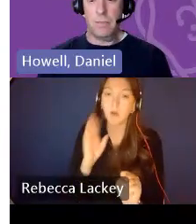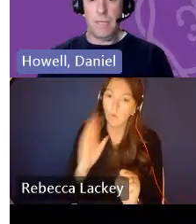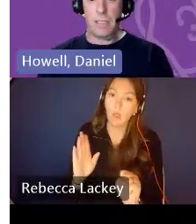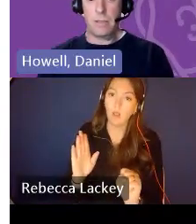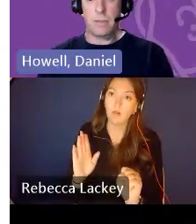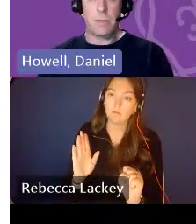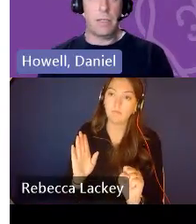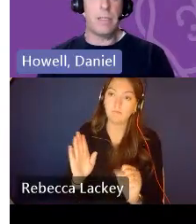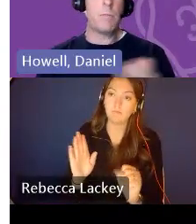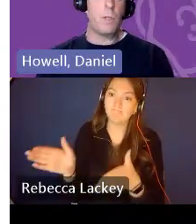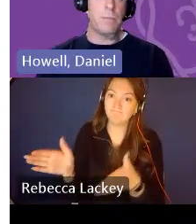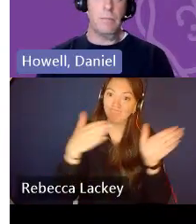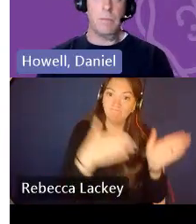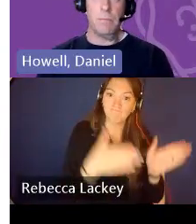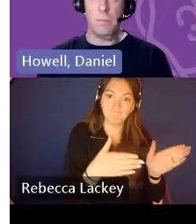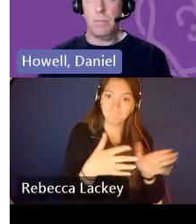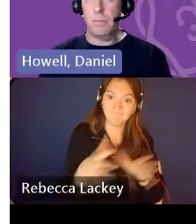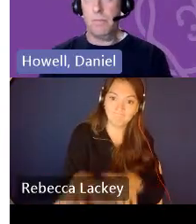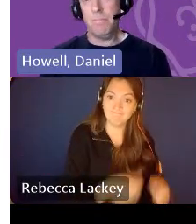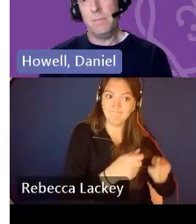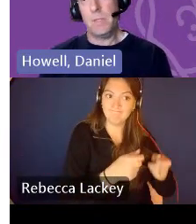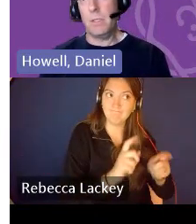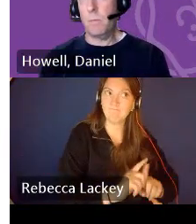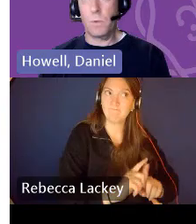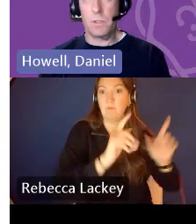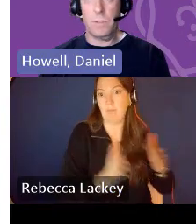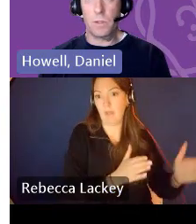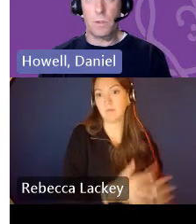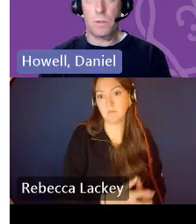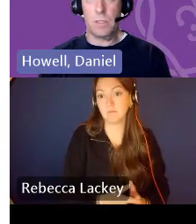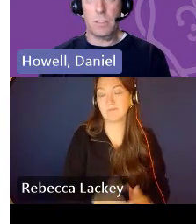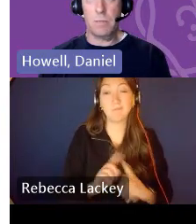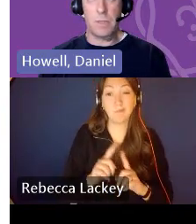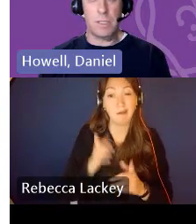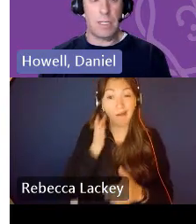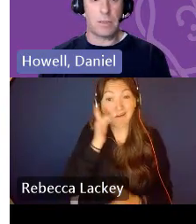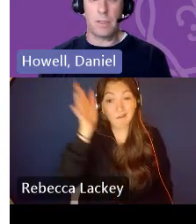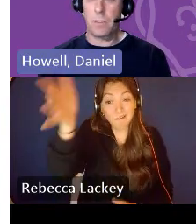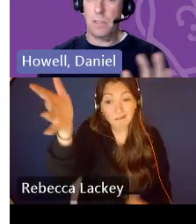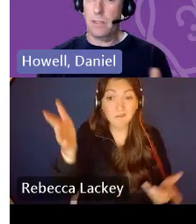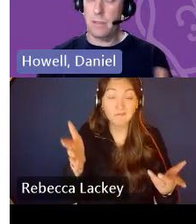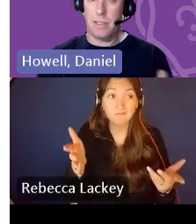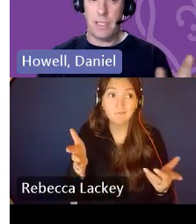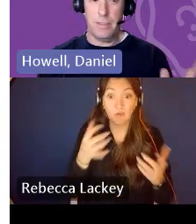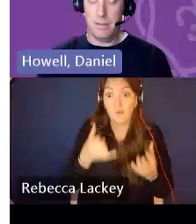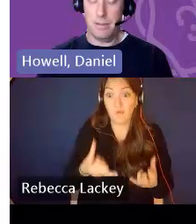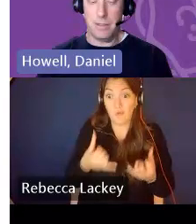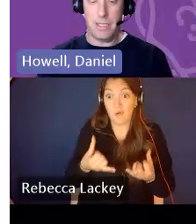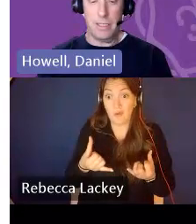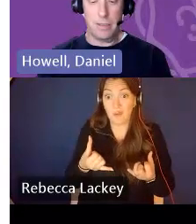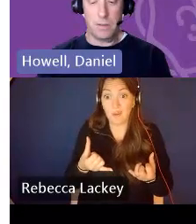uh matters at that point. But what the future holds, you know, as currently state it status,